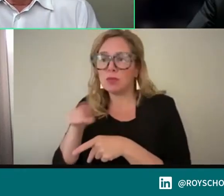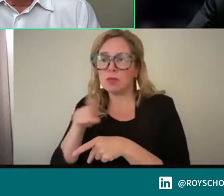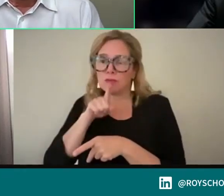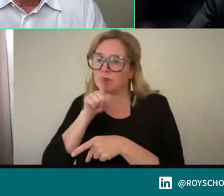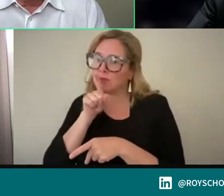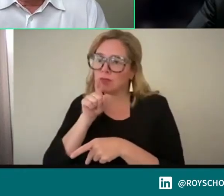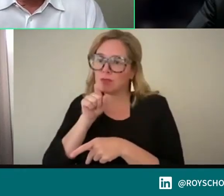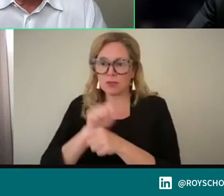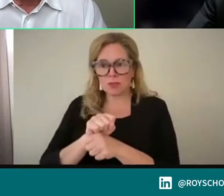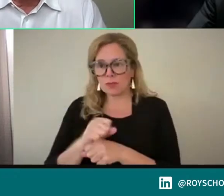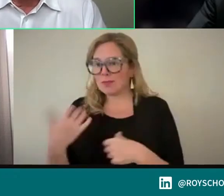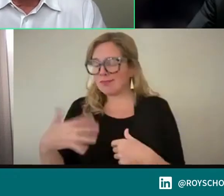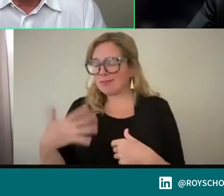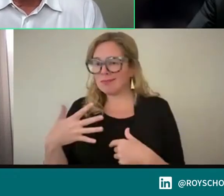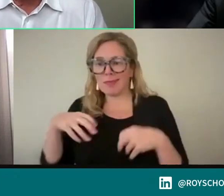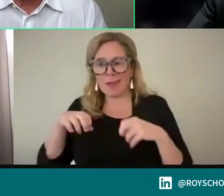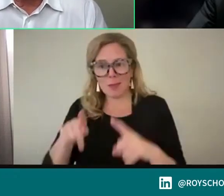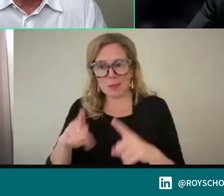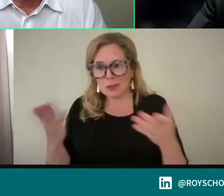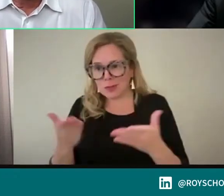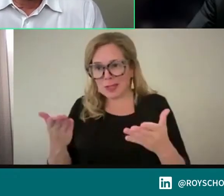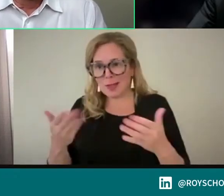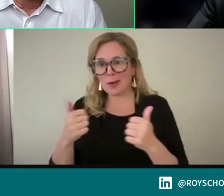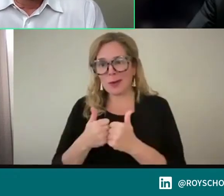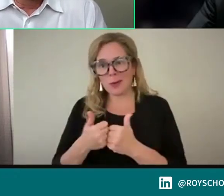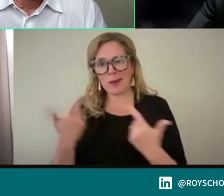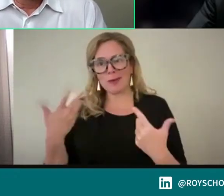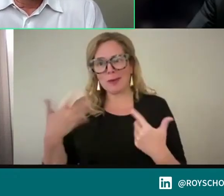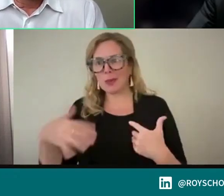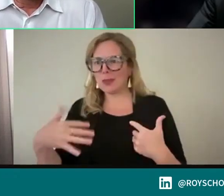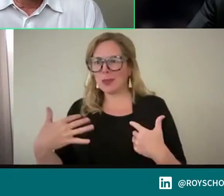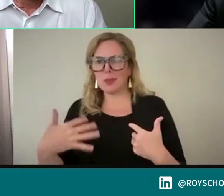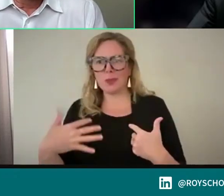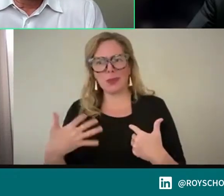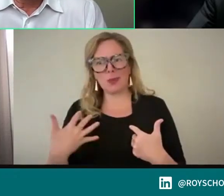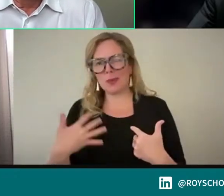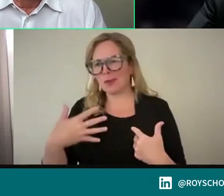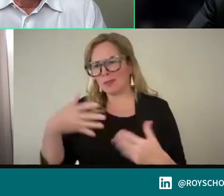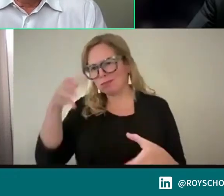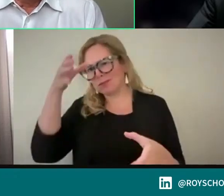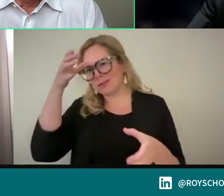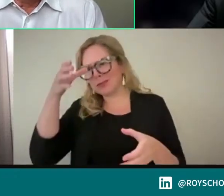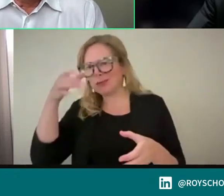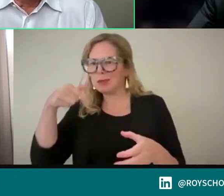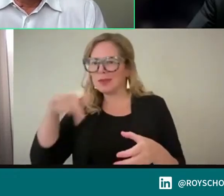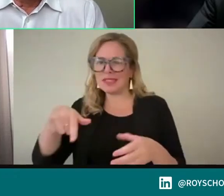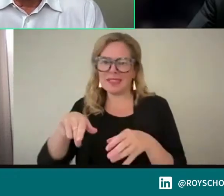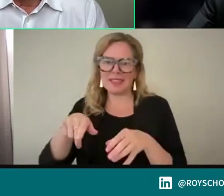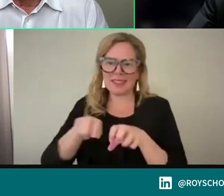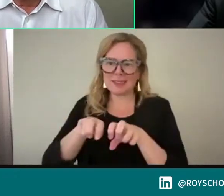to be here, and especially with such a star group on the panel. But I look forward to